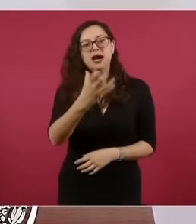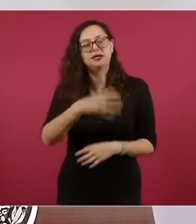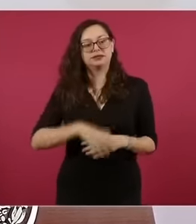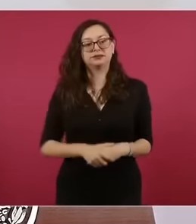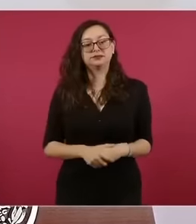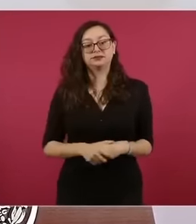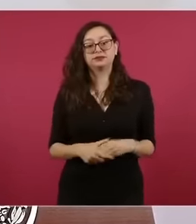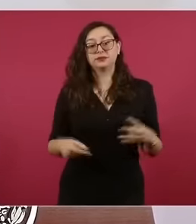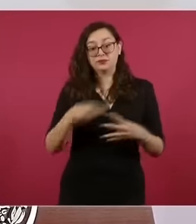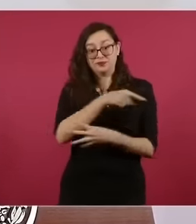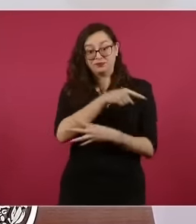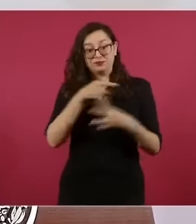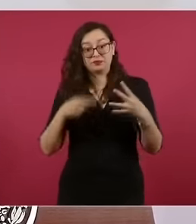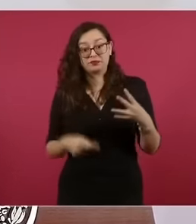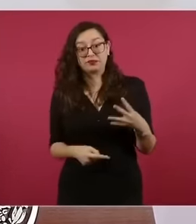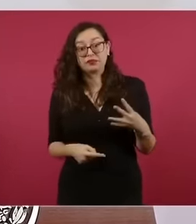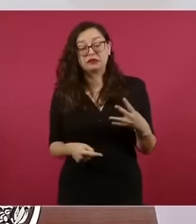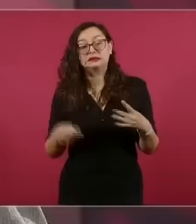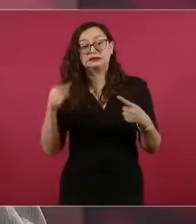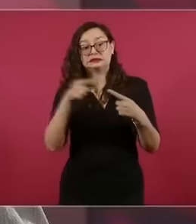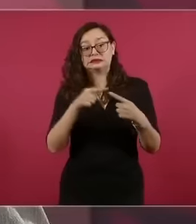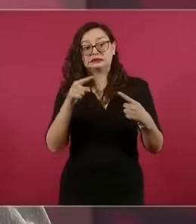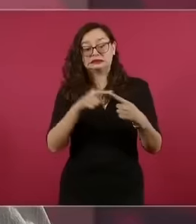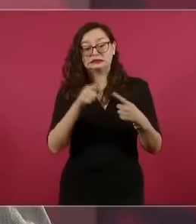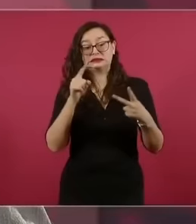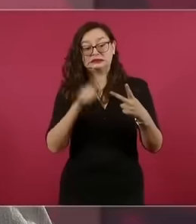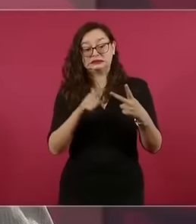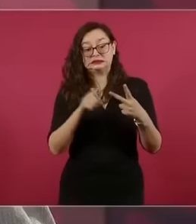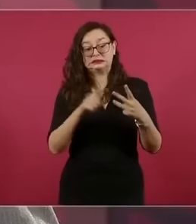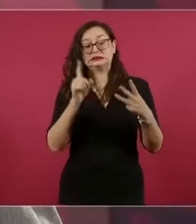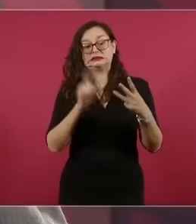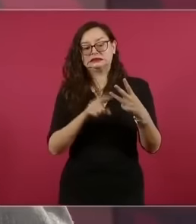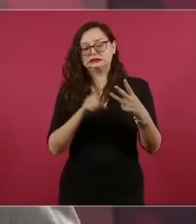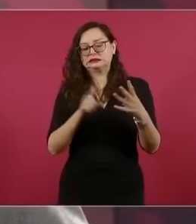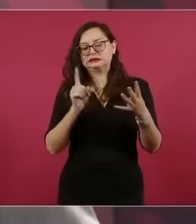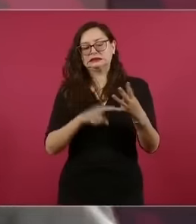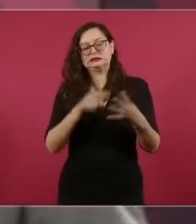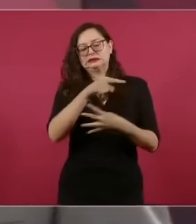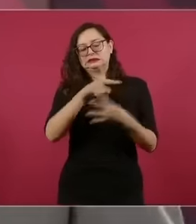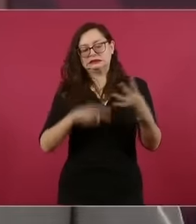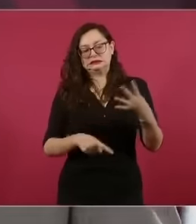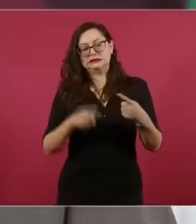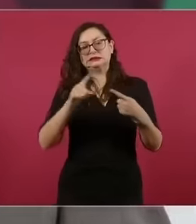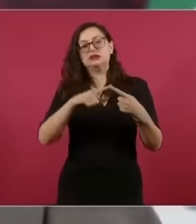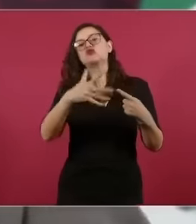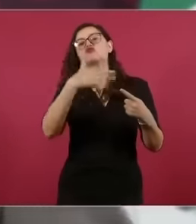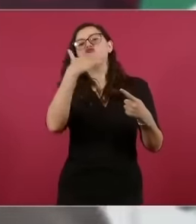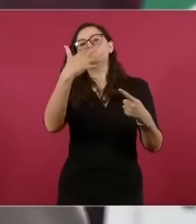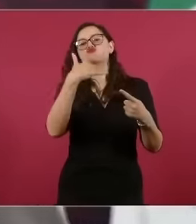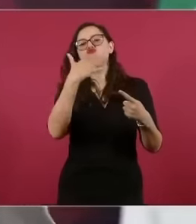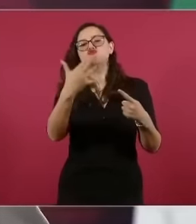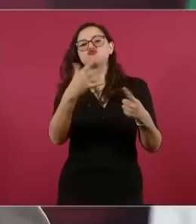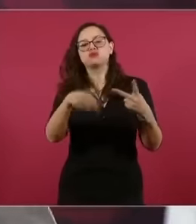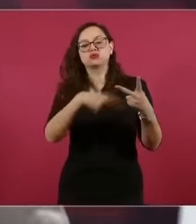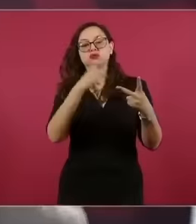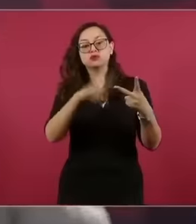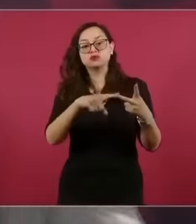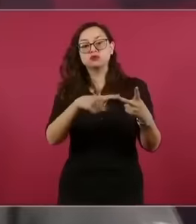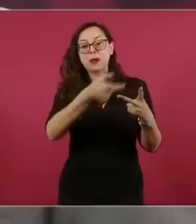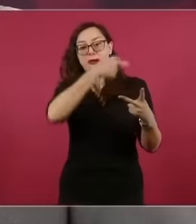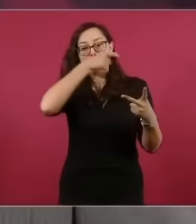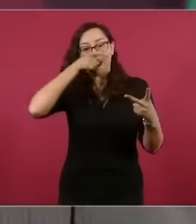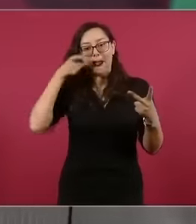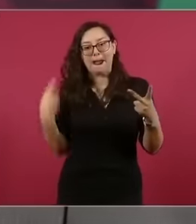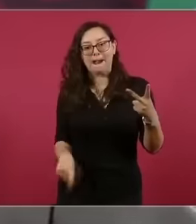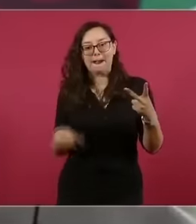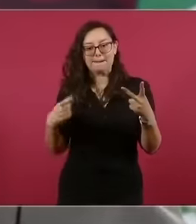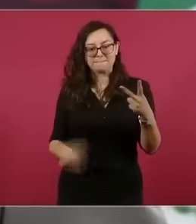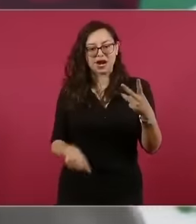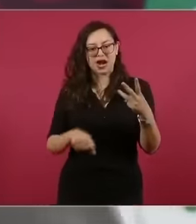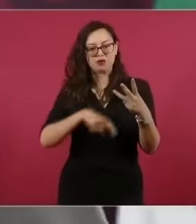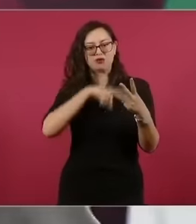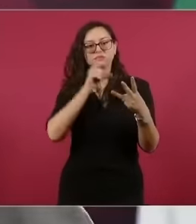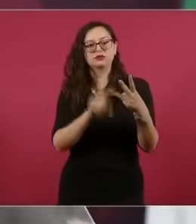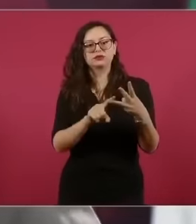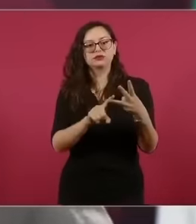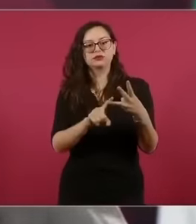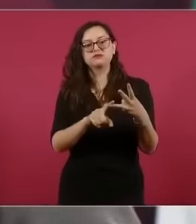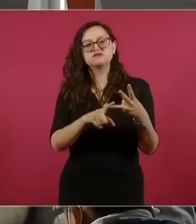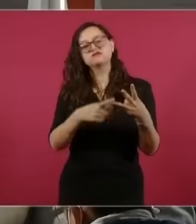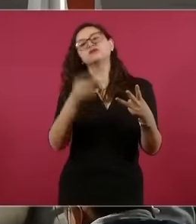things corruption greed racism and